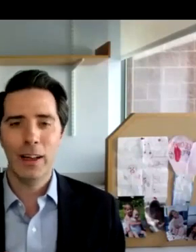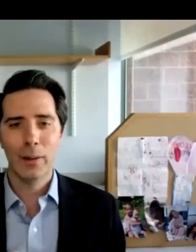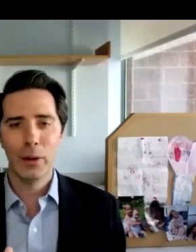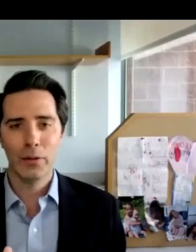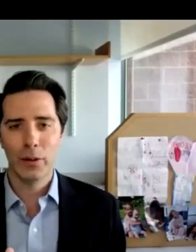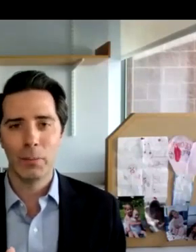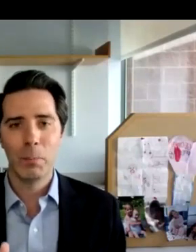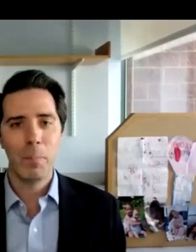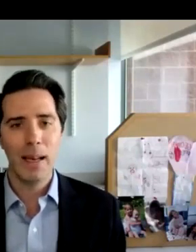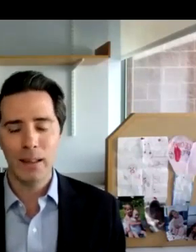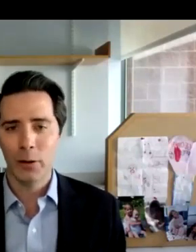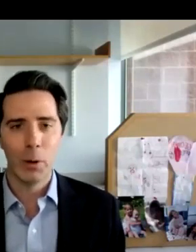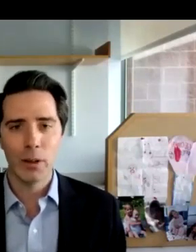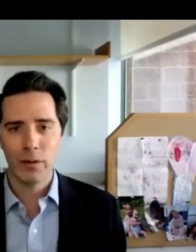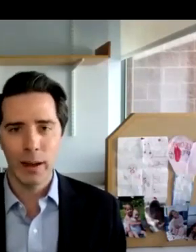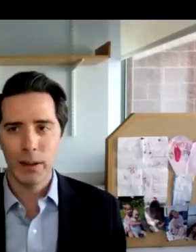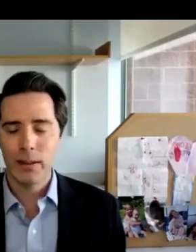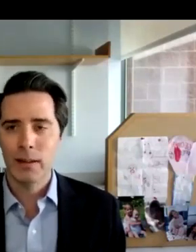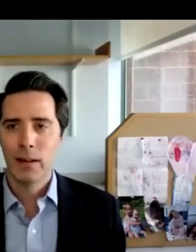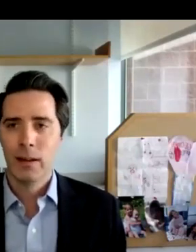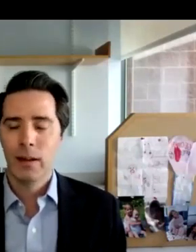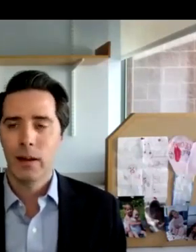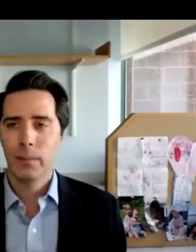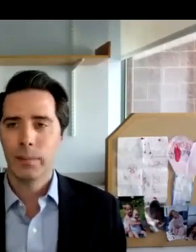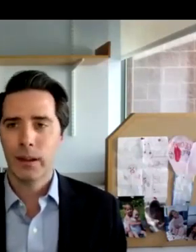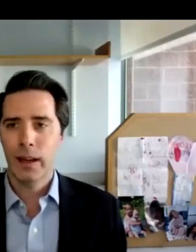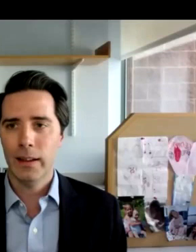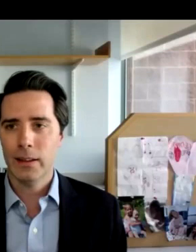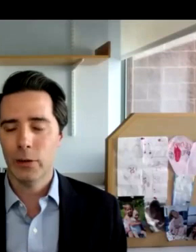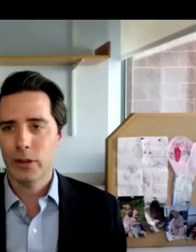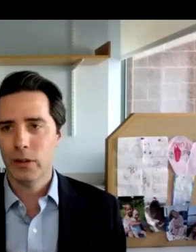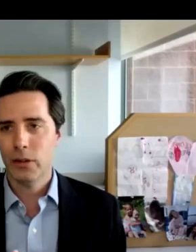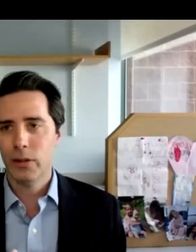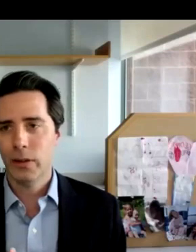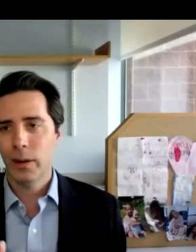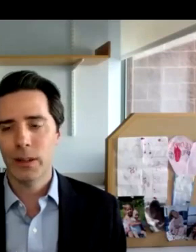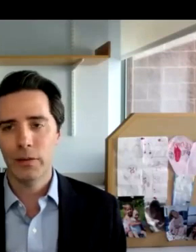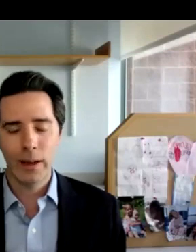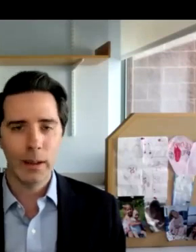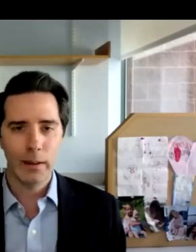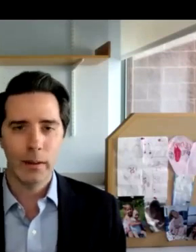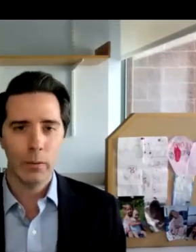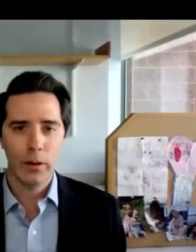available for many or most families